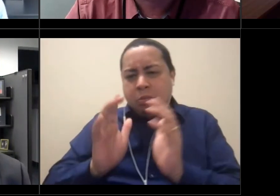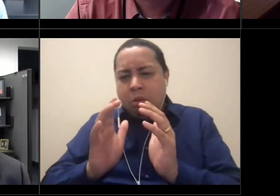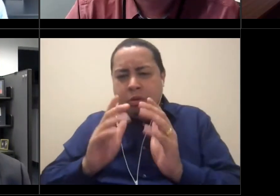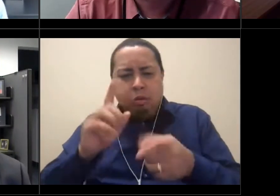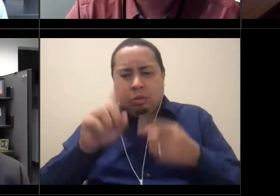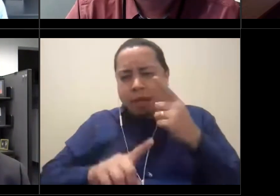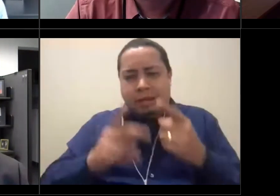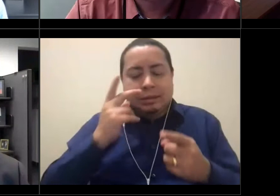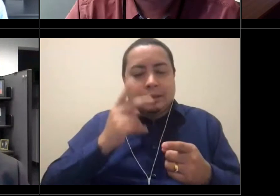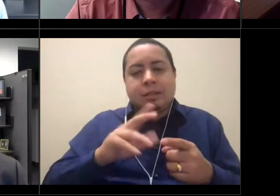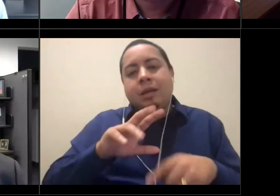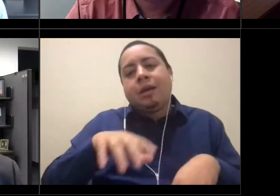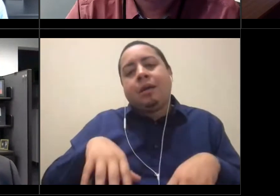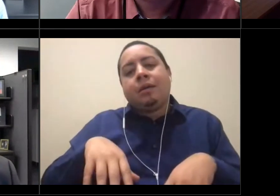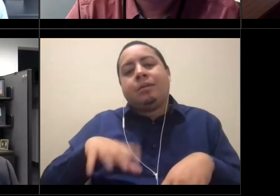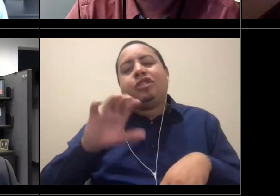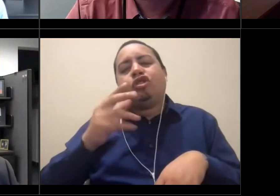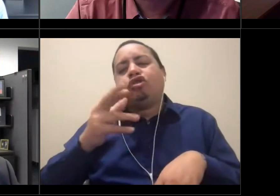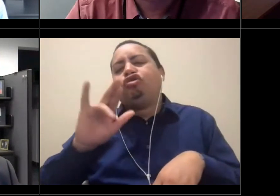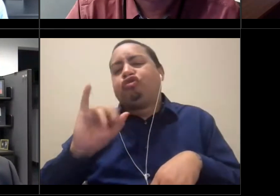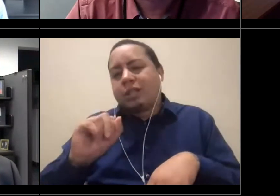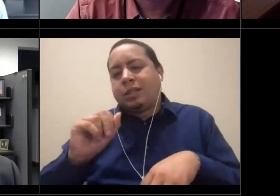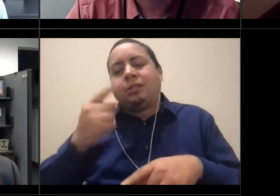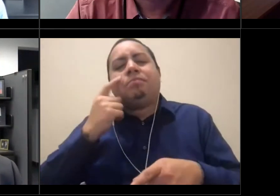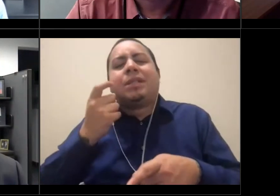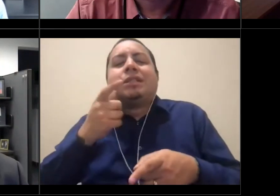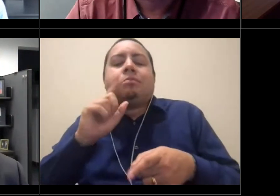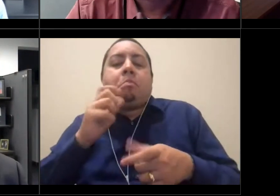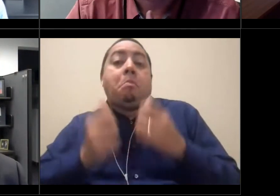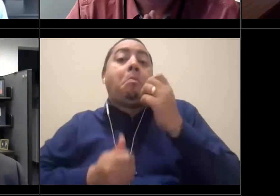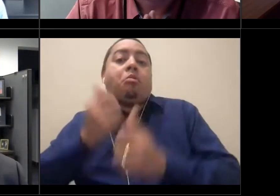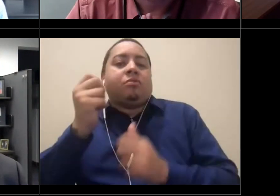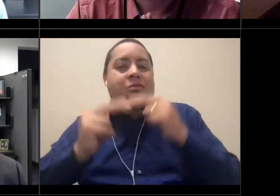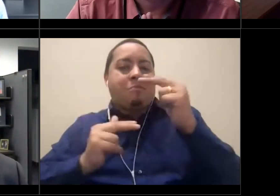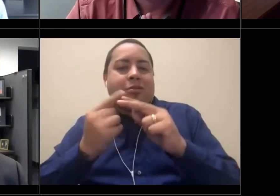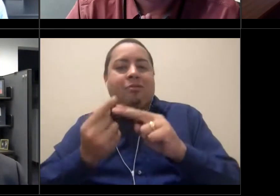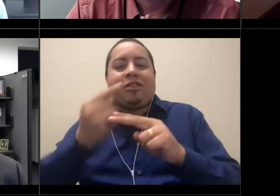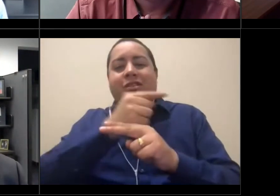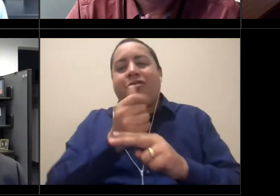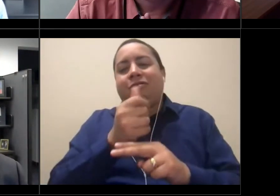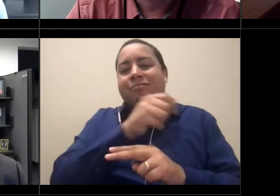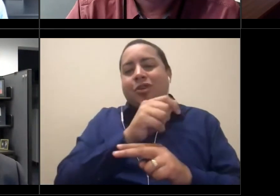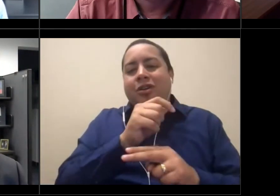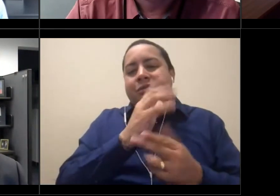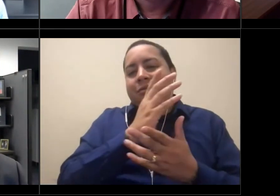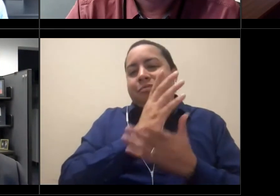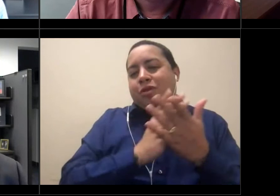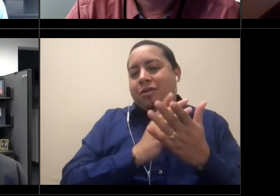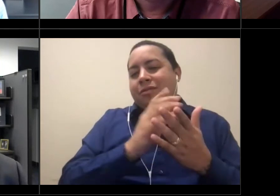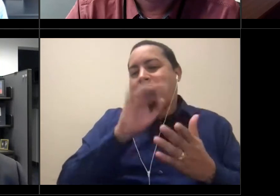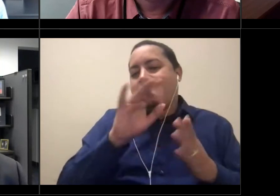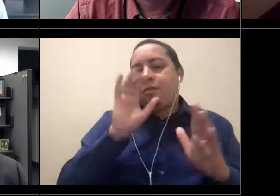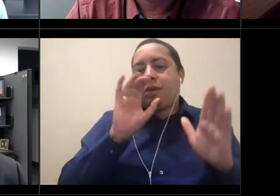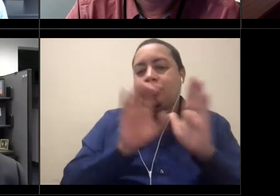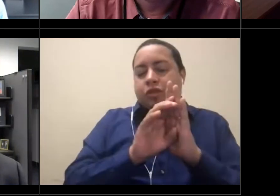most of it's on the other side, so it's not a good perspective, yeah. [Nicole Bartlett] Okay, so Ingrid is asking